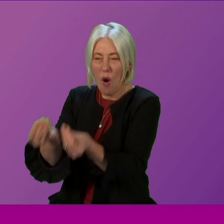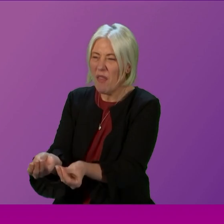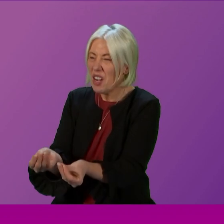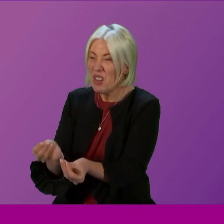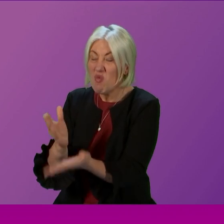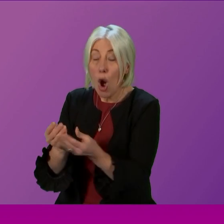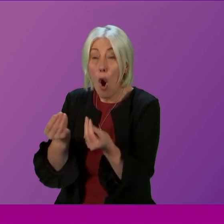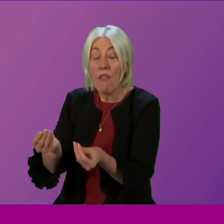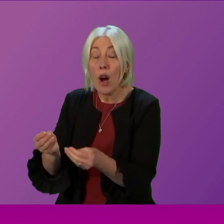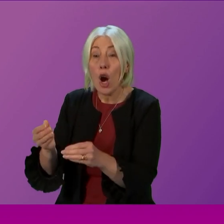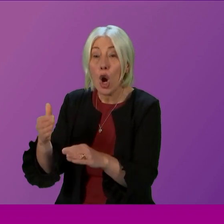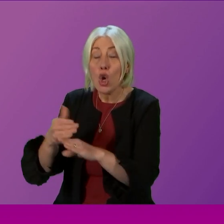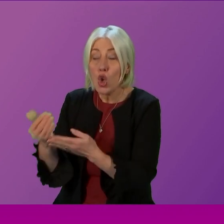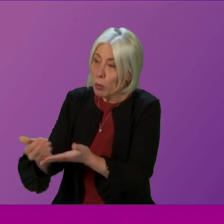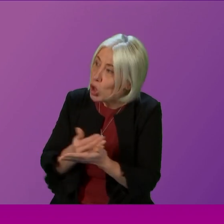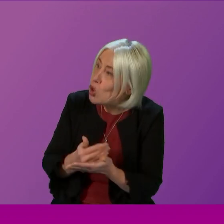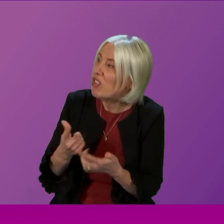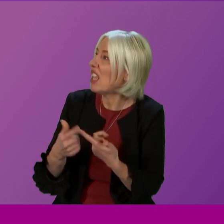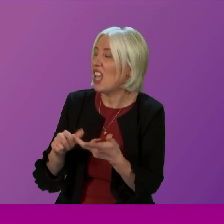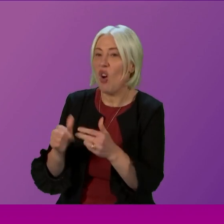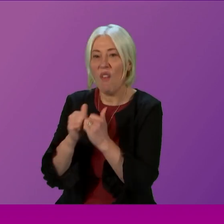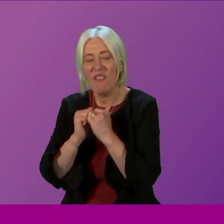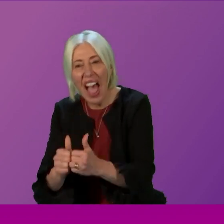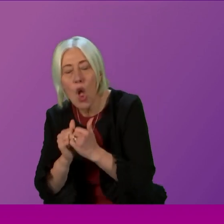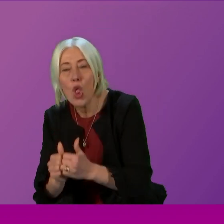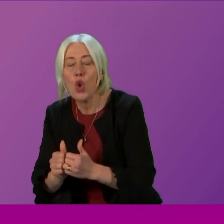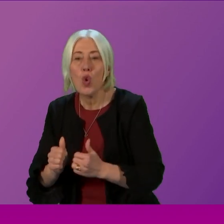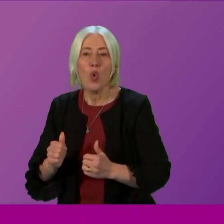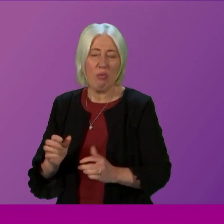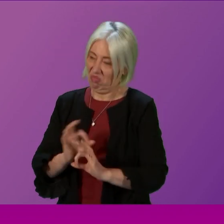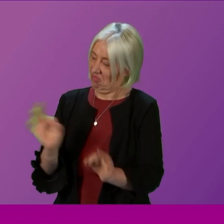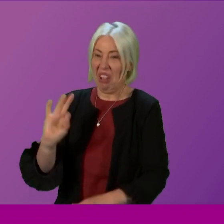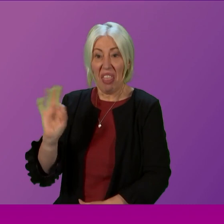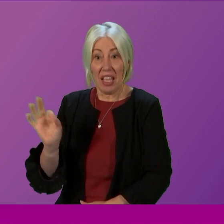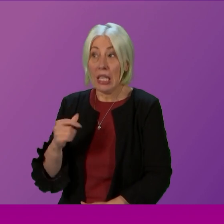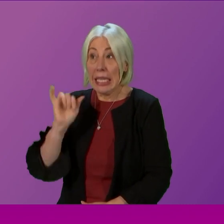any value or any feeling of worth ... We want reform—we want to make